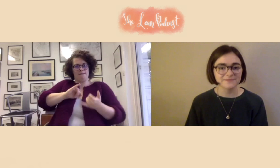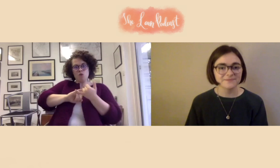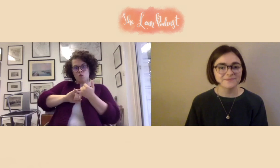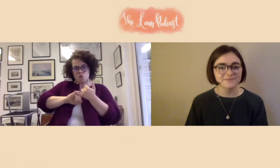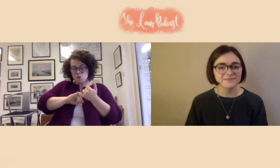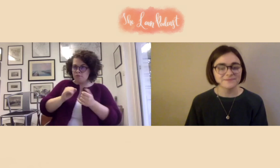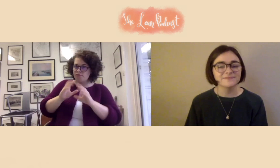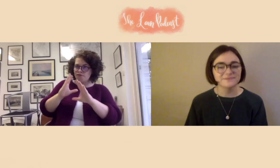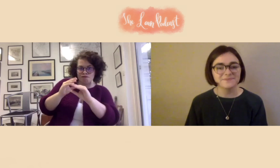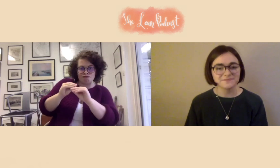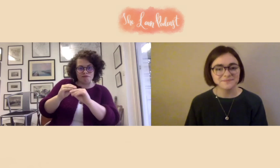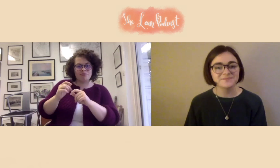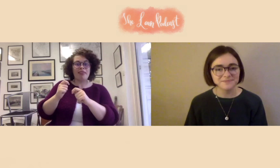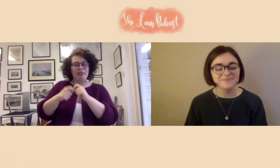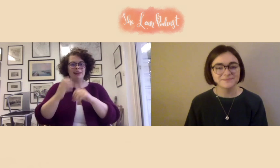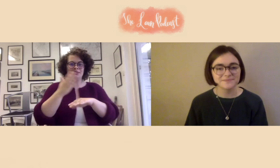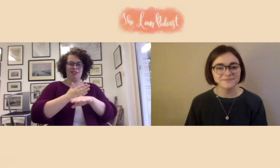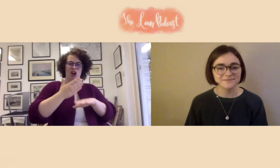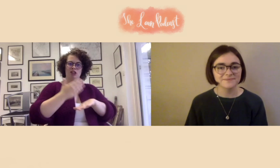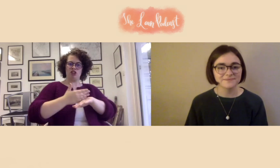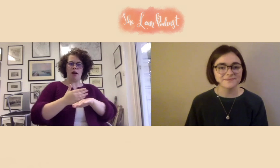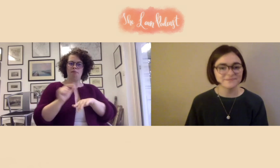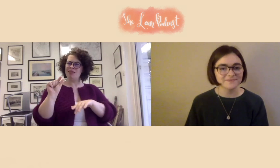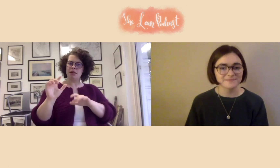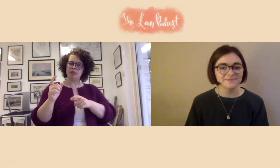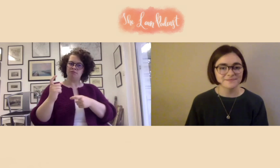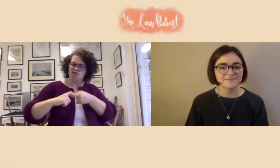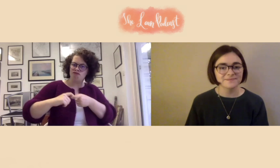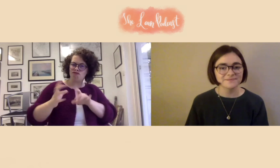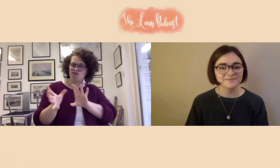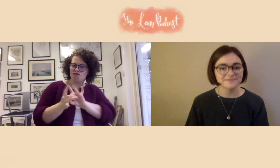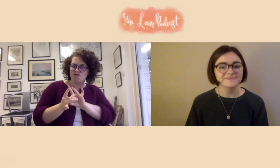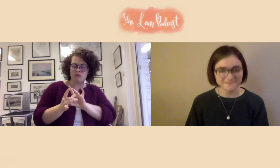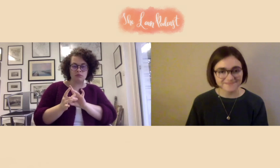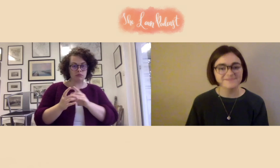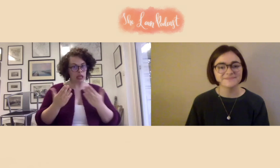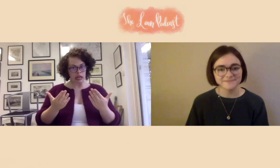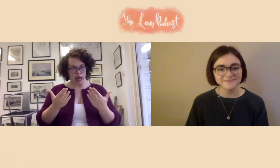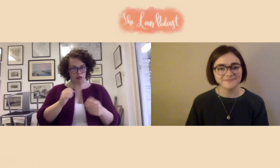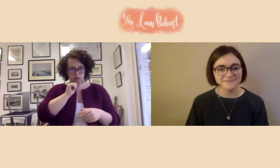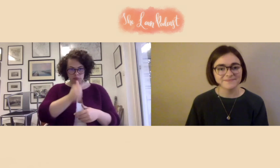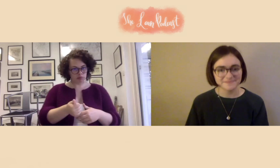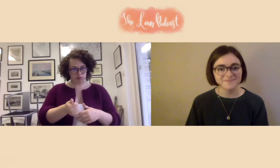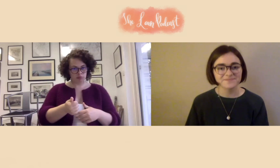as to who you are as an interpreter and you build that connection but that's kind of disappeared a little bit, now.